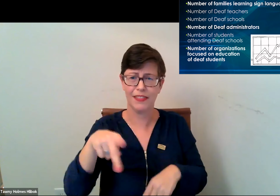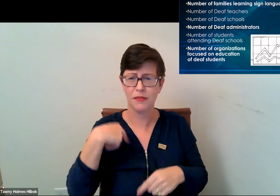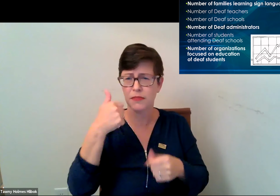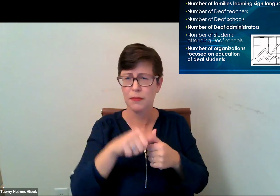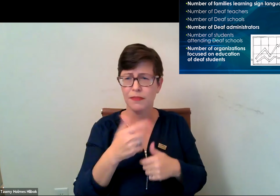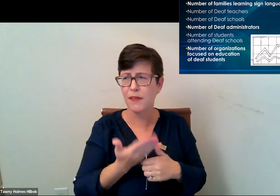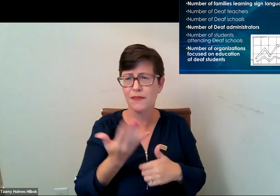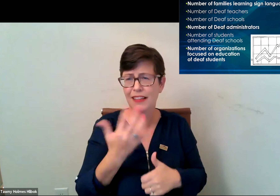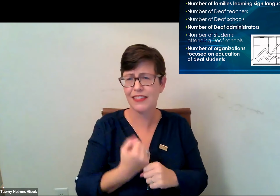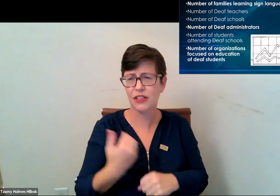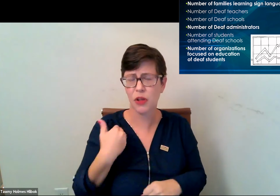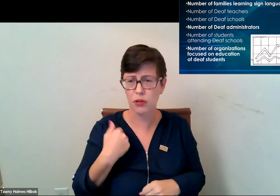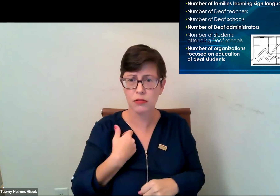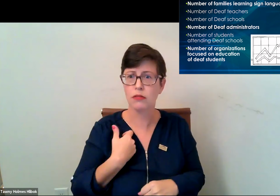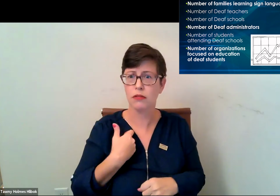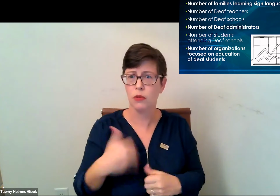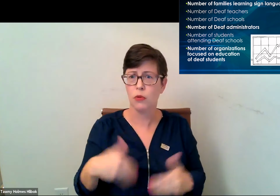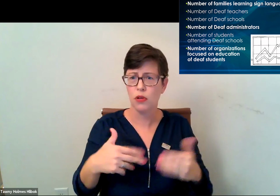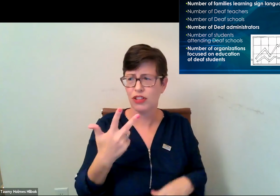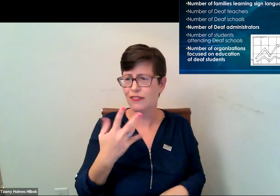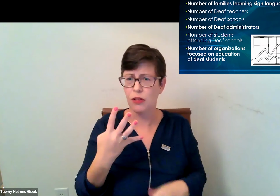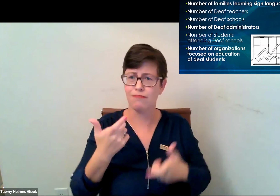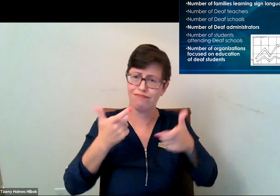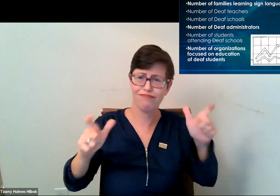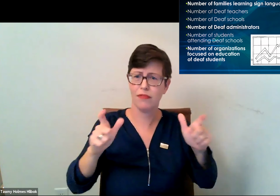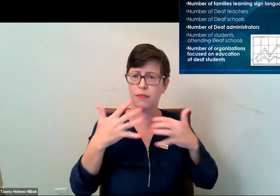Now, a lot of programs have closed, I believe, just five years ago and Philadelphia, there were